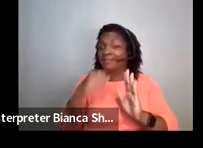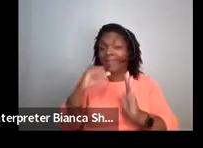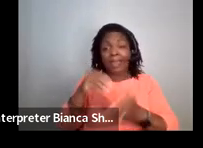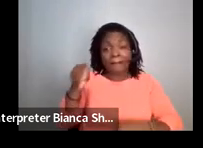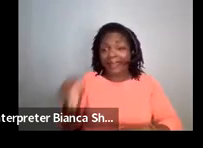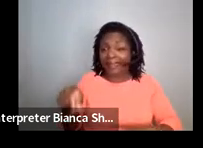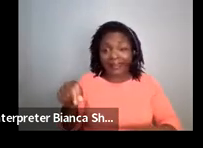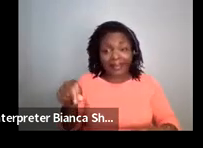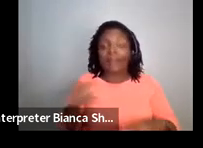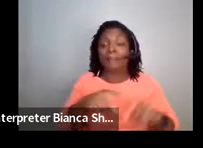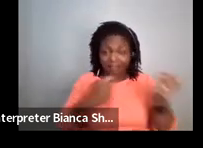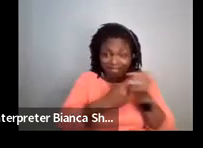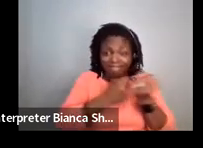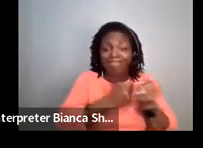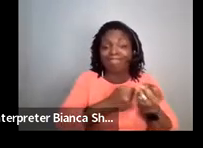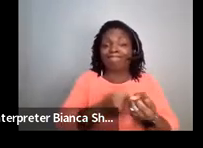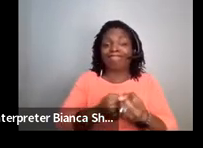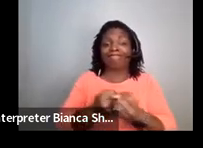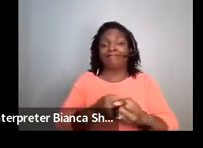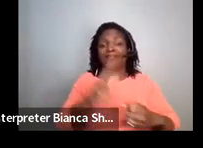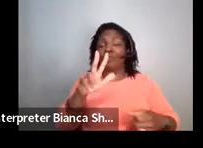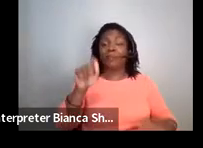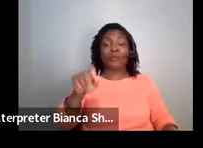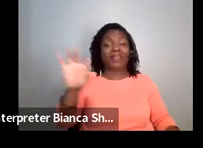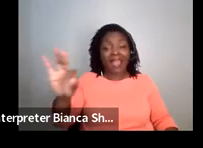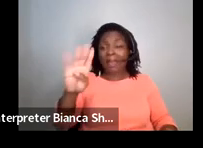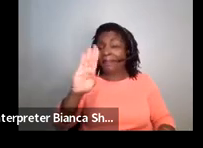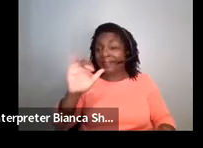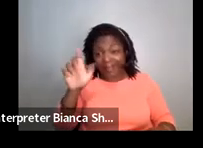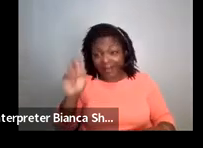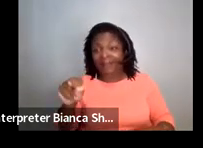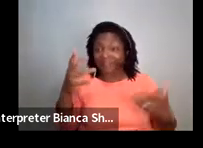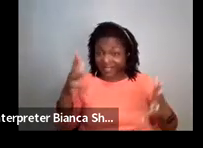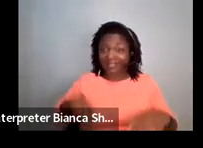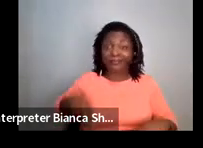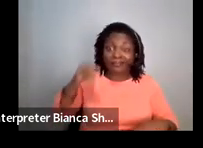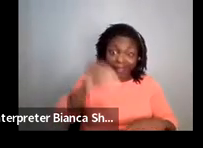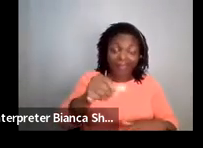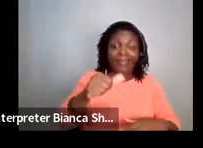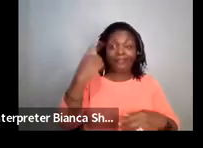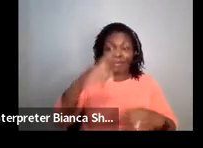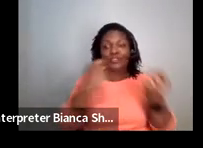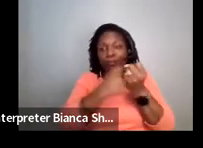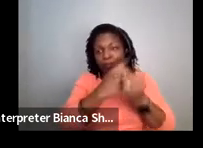Okay. So it's a crisis that we need to all become more aware of.